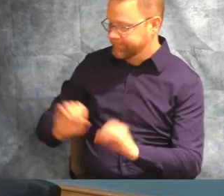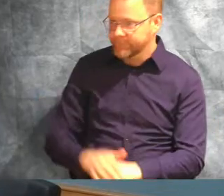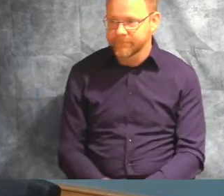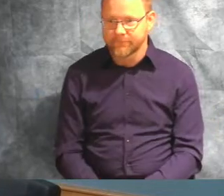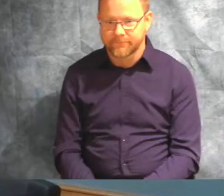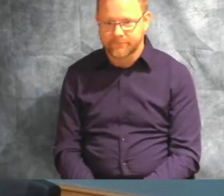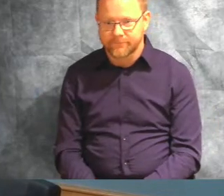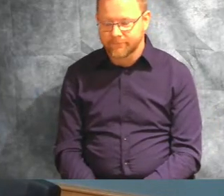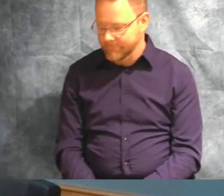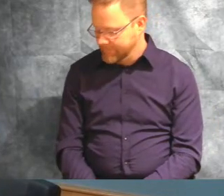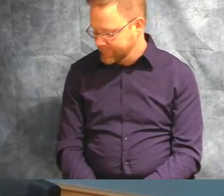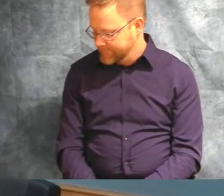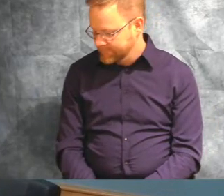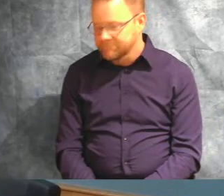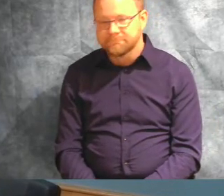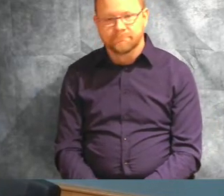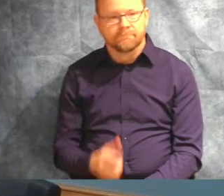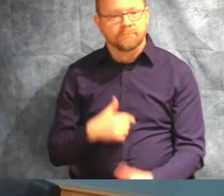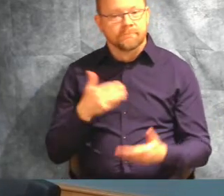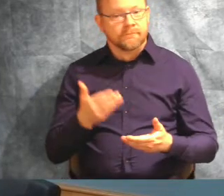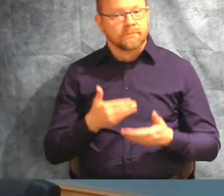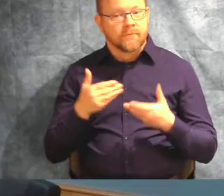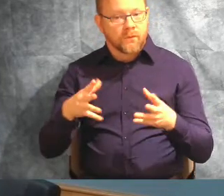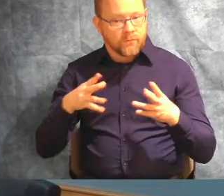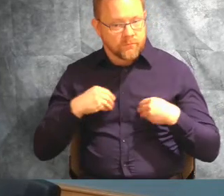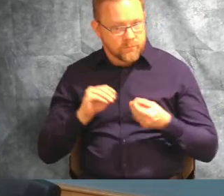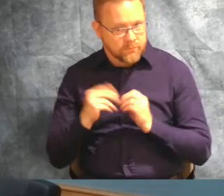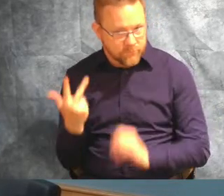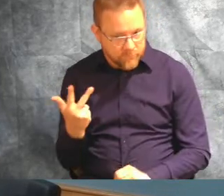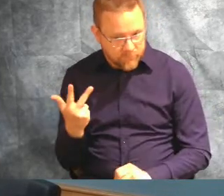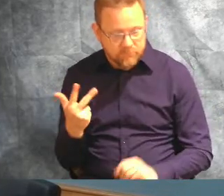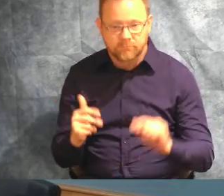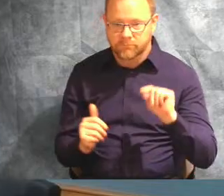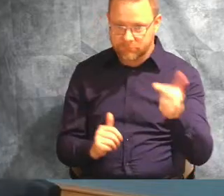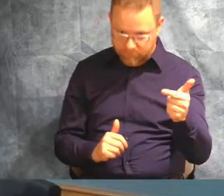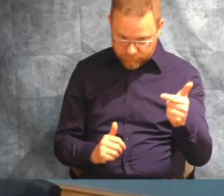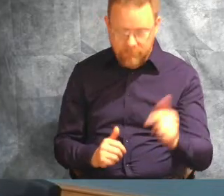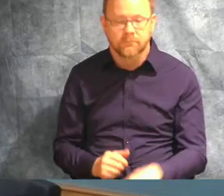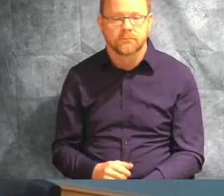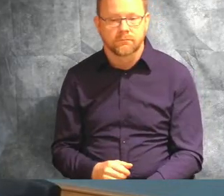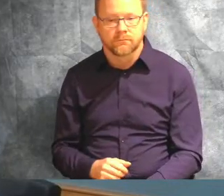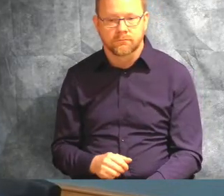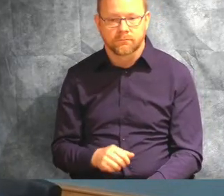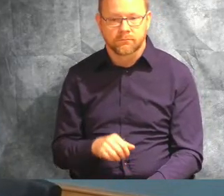Okay. Uh, I'd like to make a motion adopt item three. Second. Commissioner Summerow Demas. Yes.